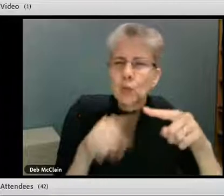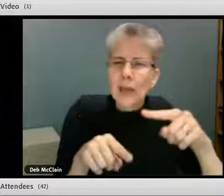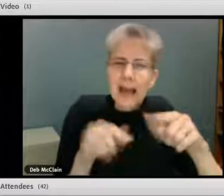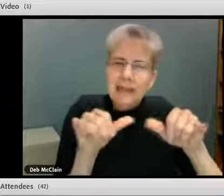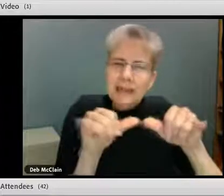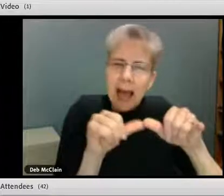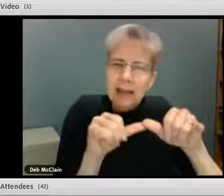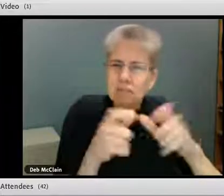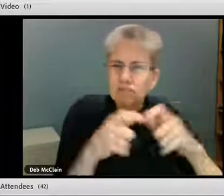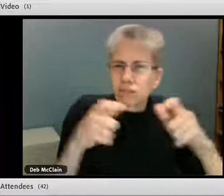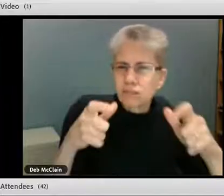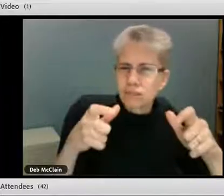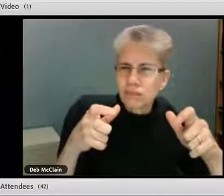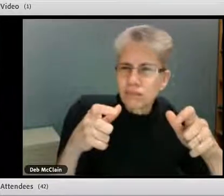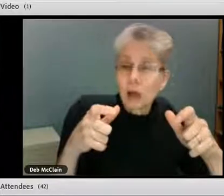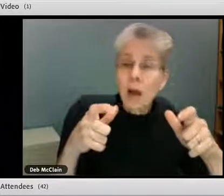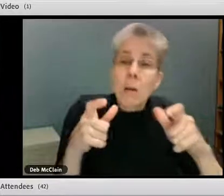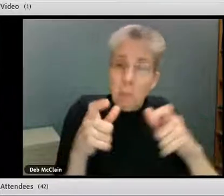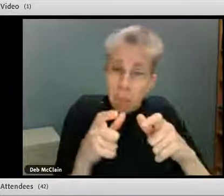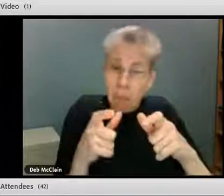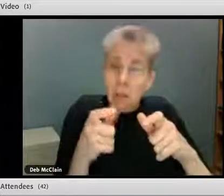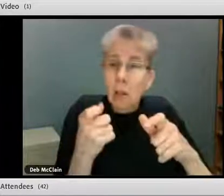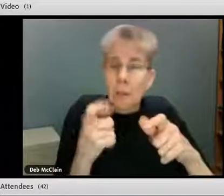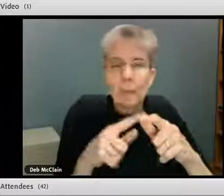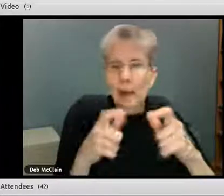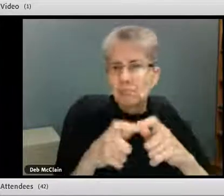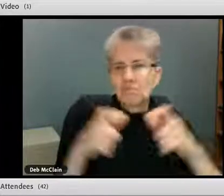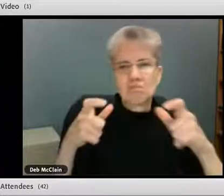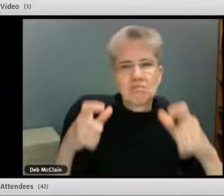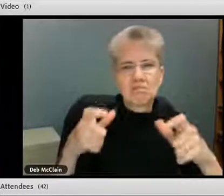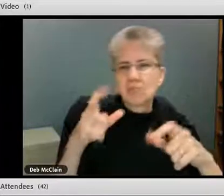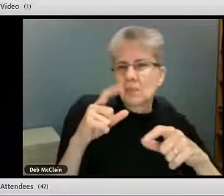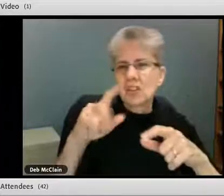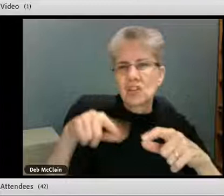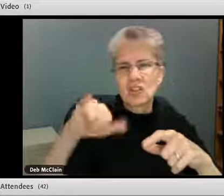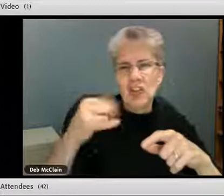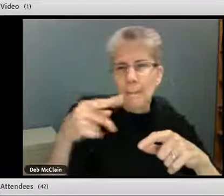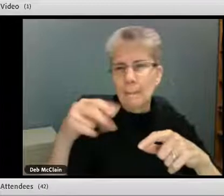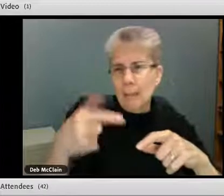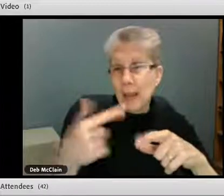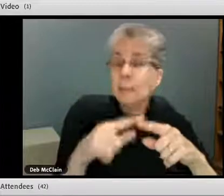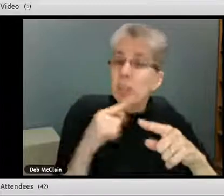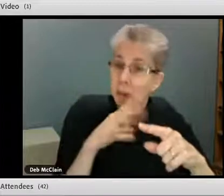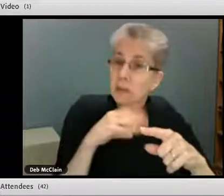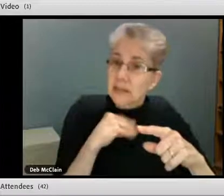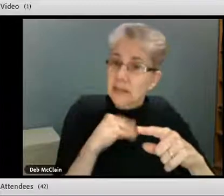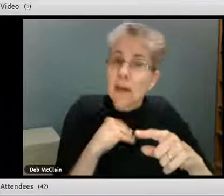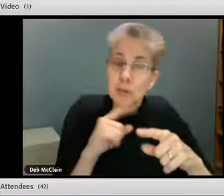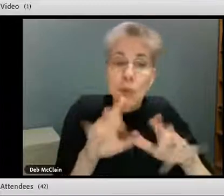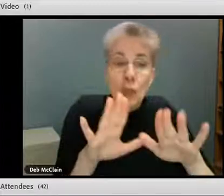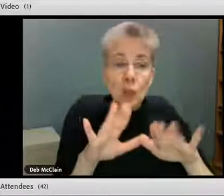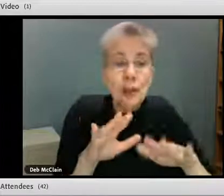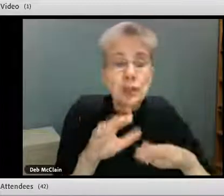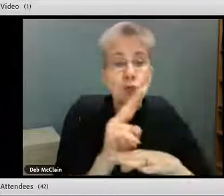You can size them down easily, but you can't size them up, but they're perfectly acceptable, and they're great to use. A png is gonna be especially,